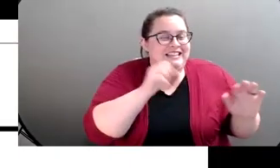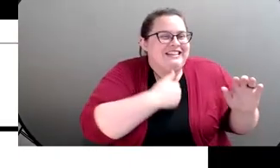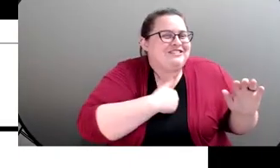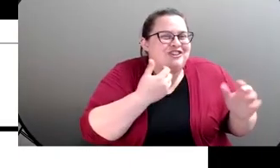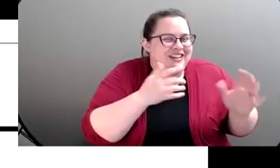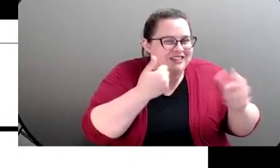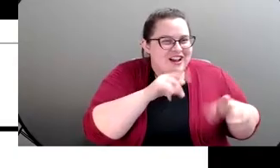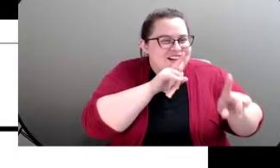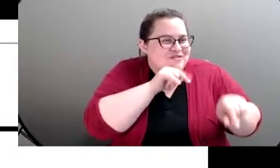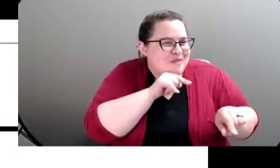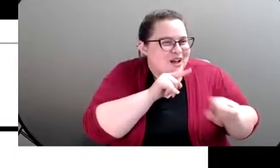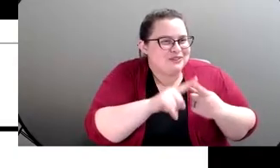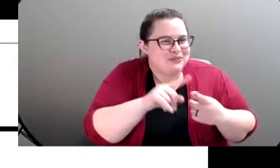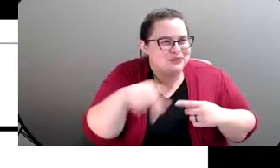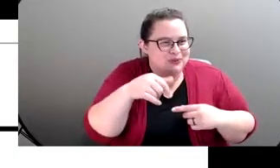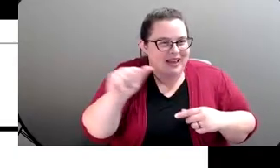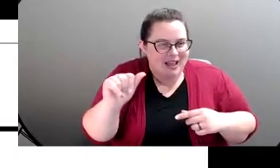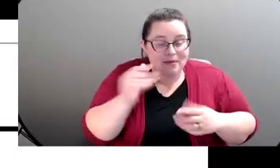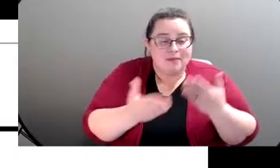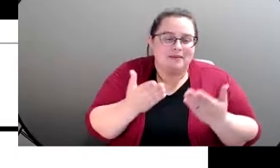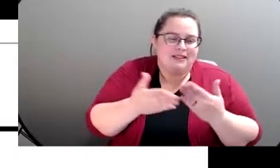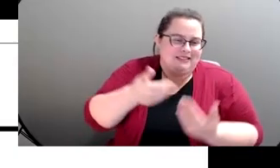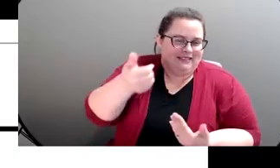Yeah, maybe it's just easier to answer them live.